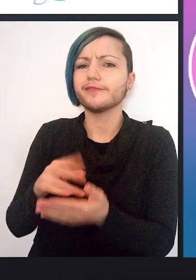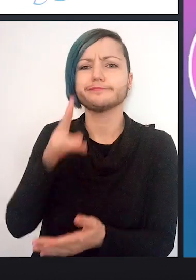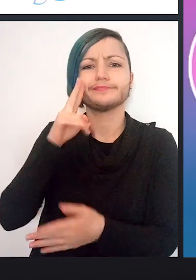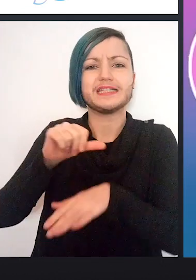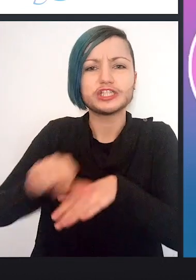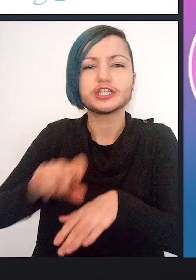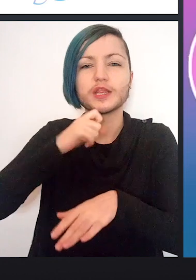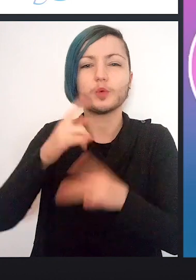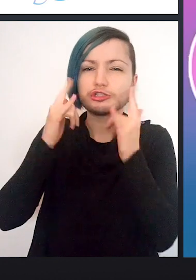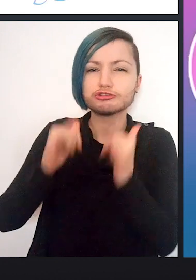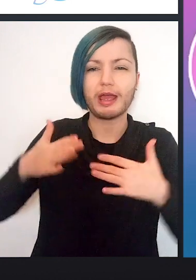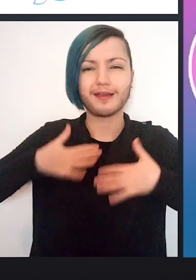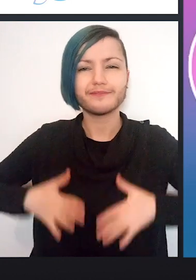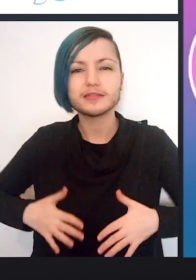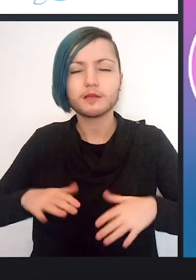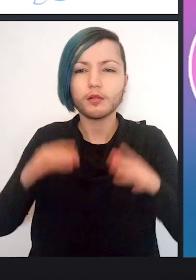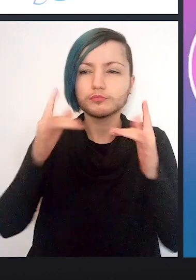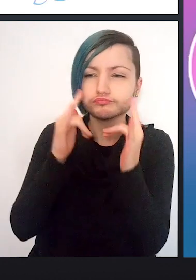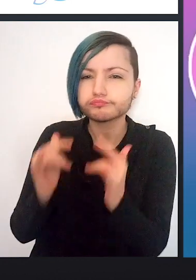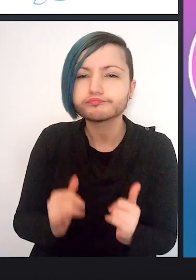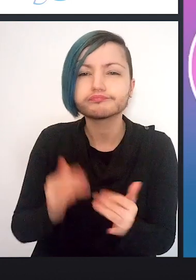they do a physical to check everything was okay.